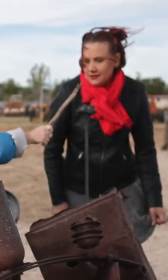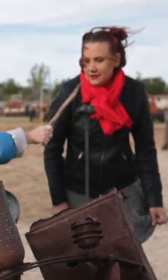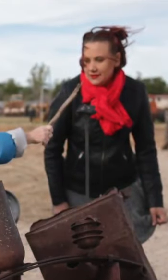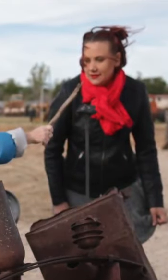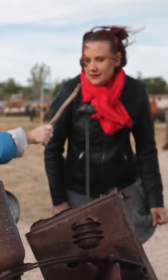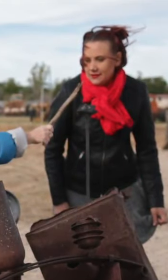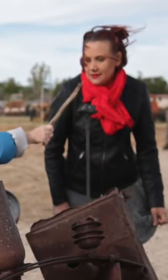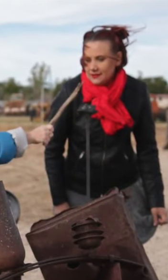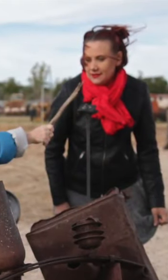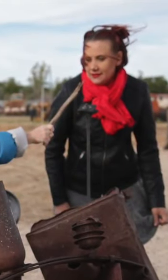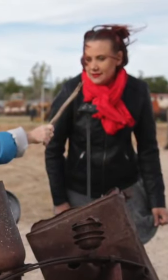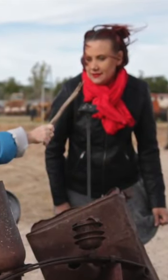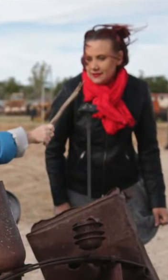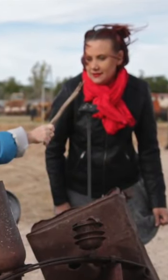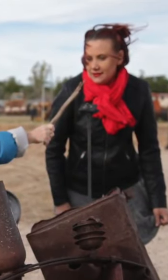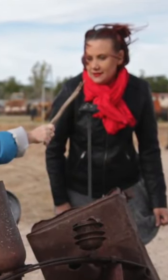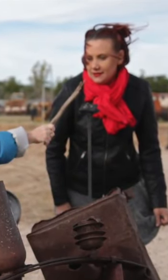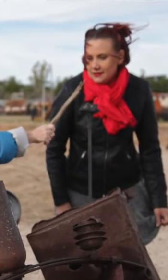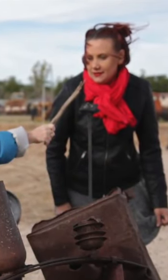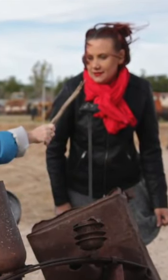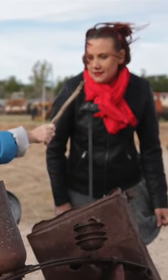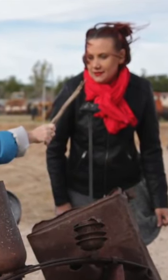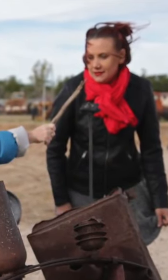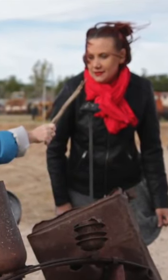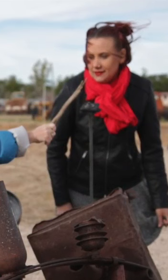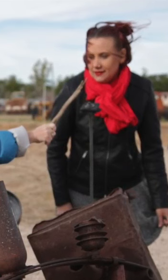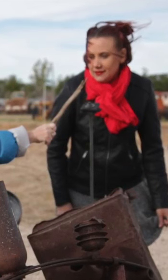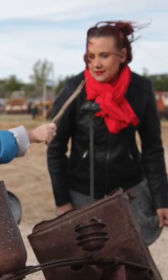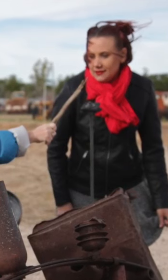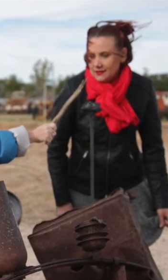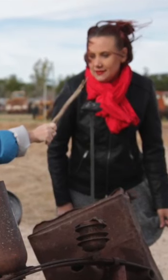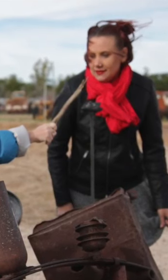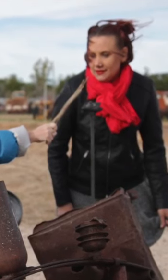Since the age of 12, Autumn has lived in the Central Queensland city of Mackay.